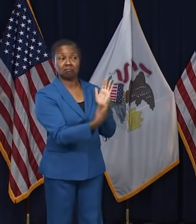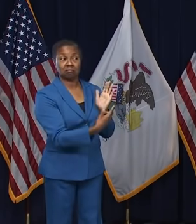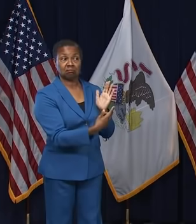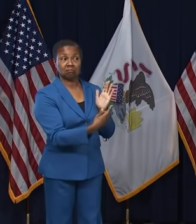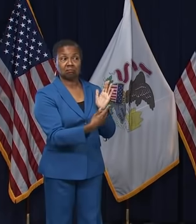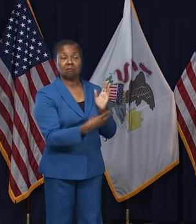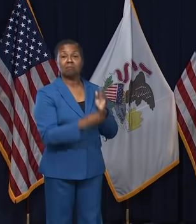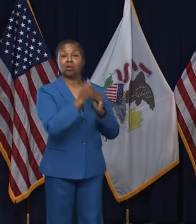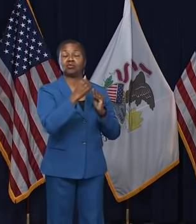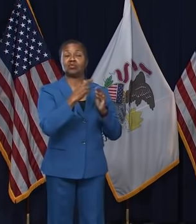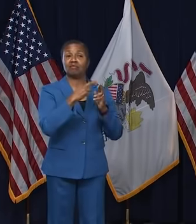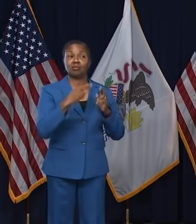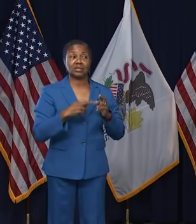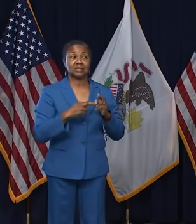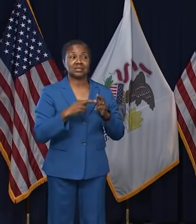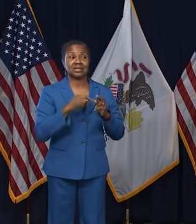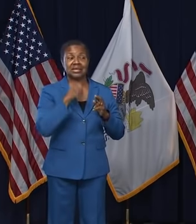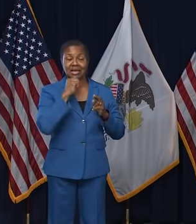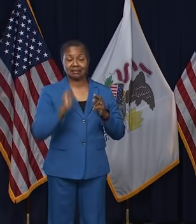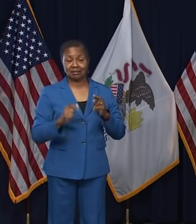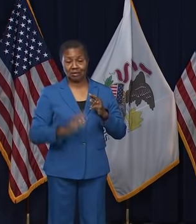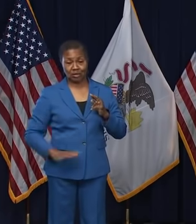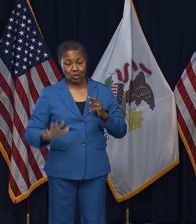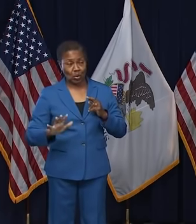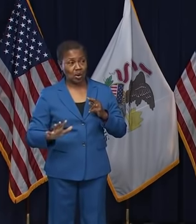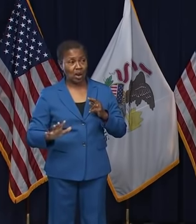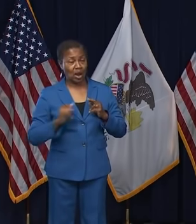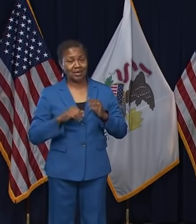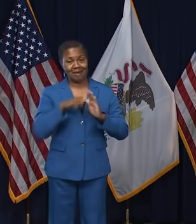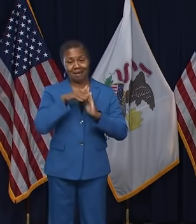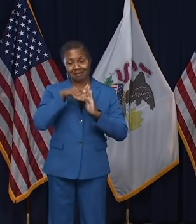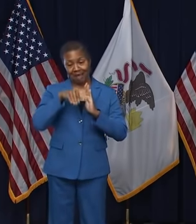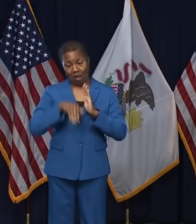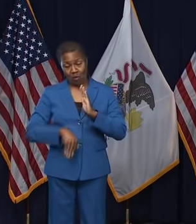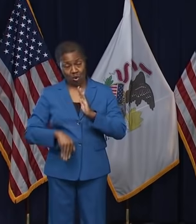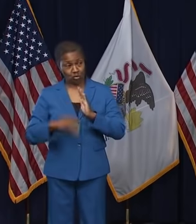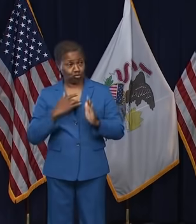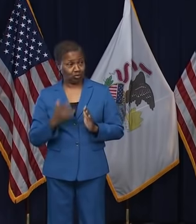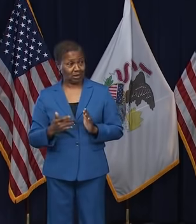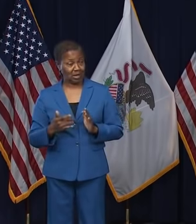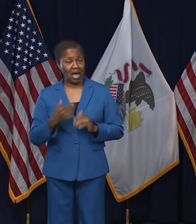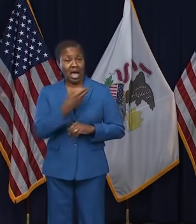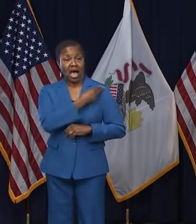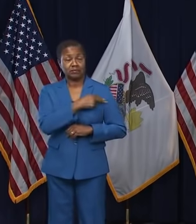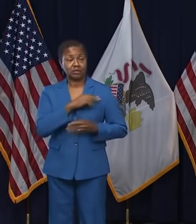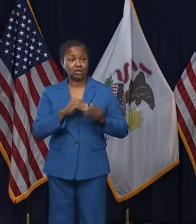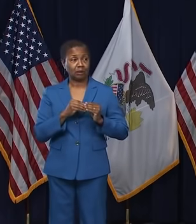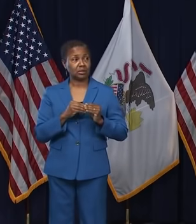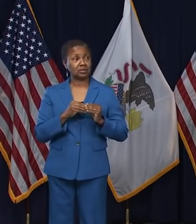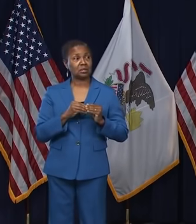proverbial Yeah I'm- almost all